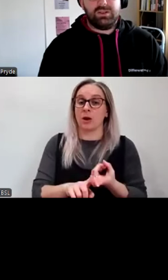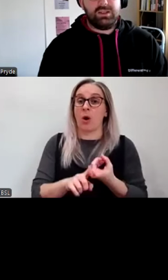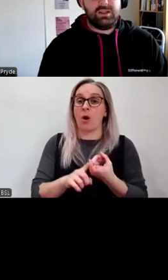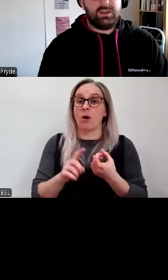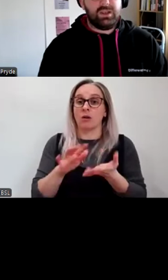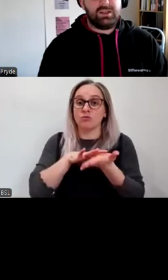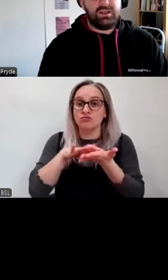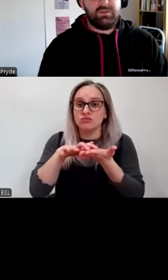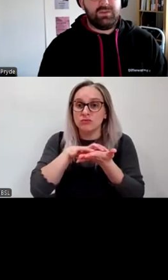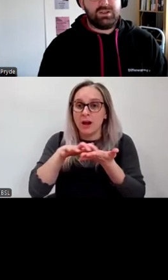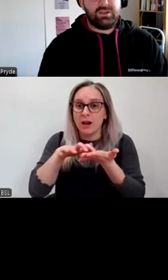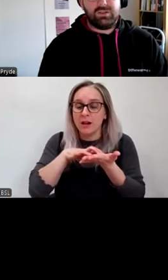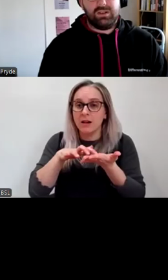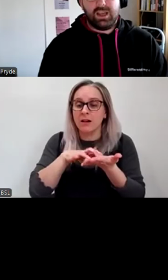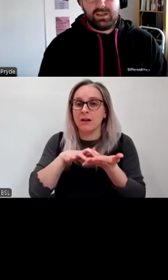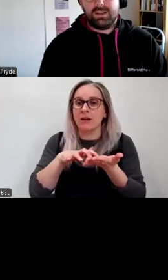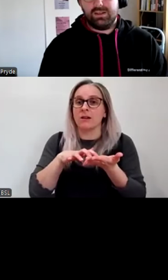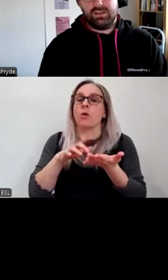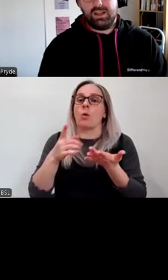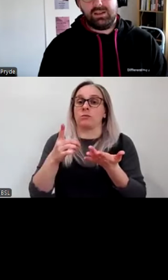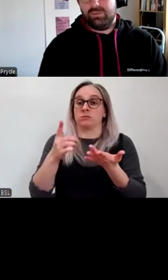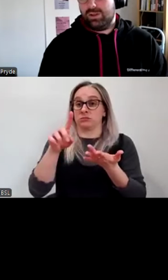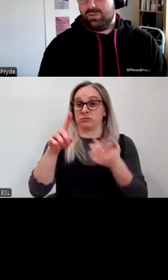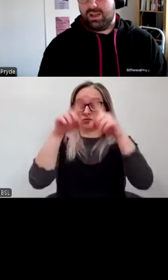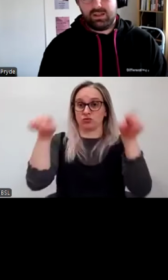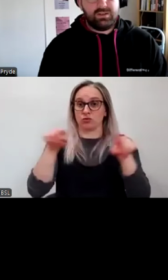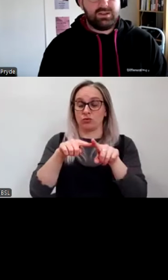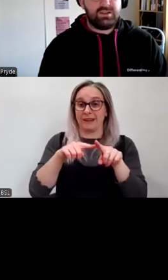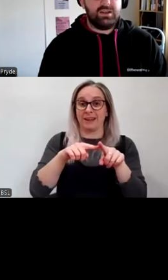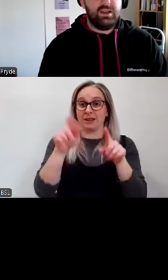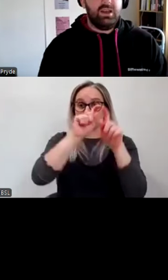which is a device that converts on-screen text into tactile Braille characters.